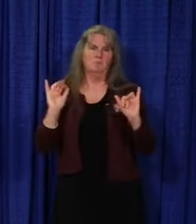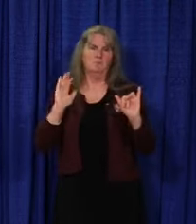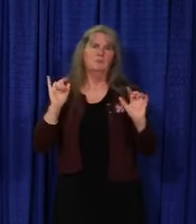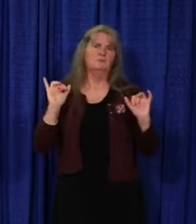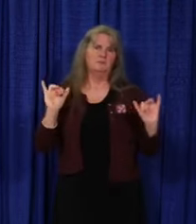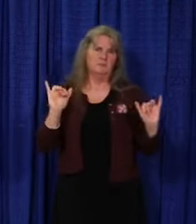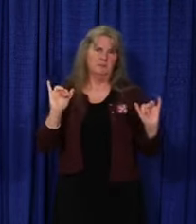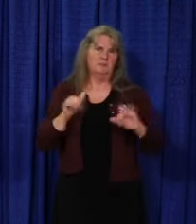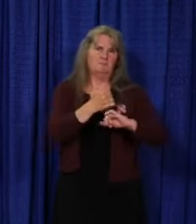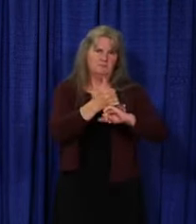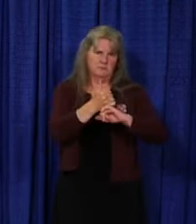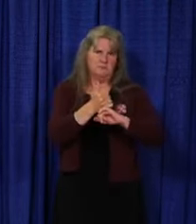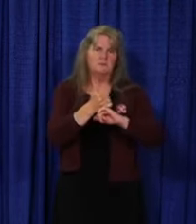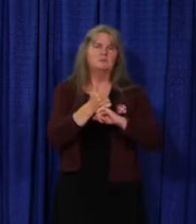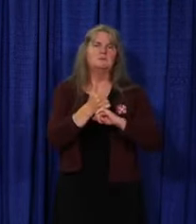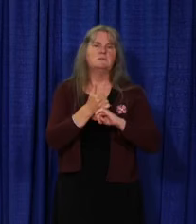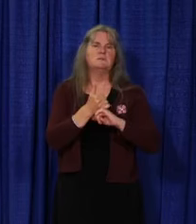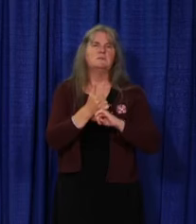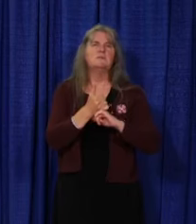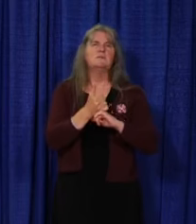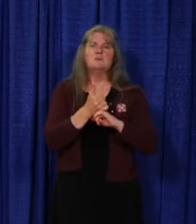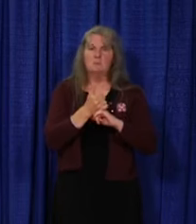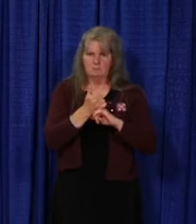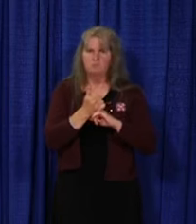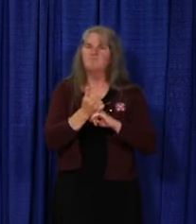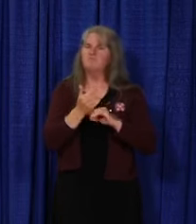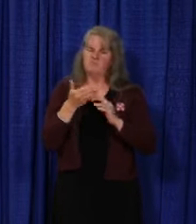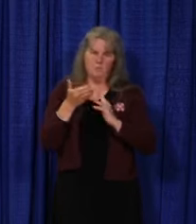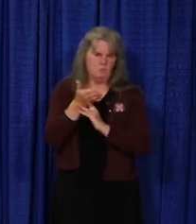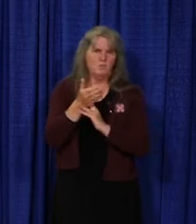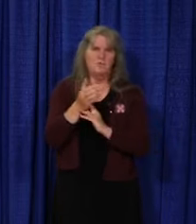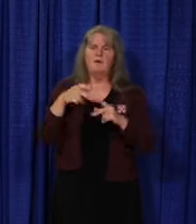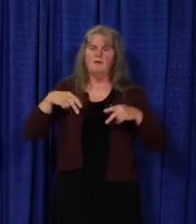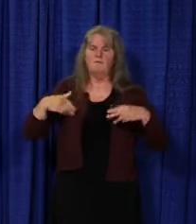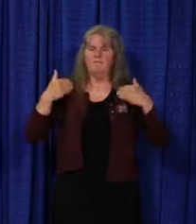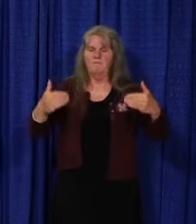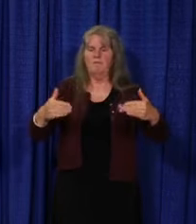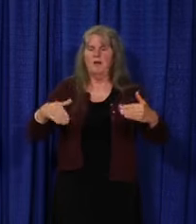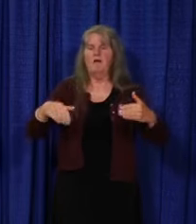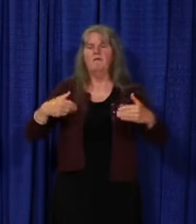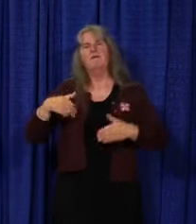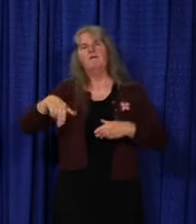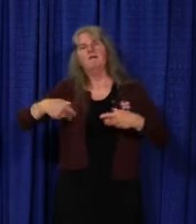and into, excuse me, phase three, to inform those entering